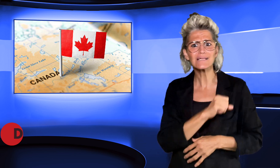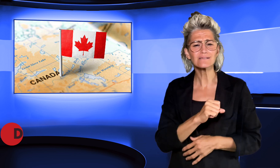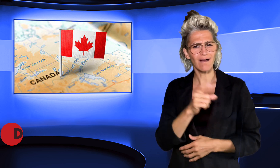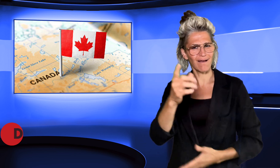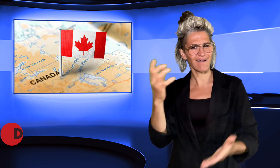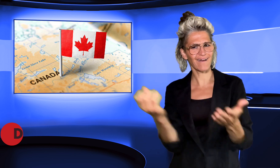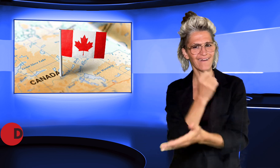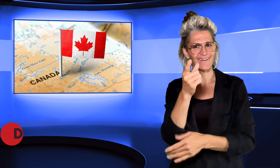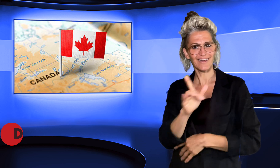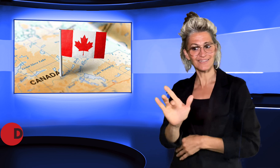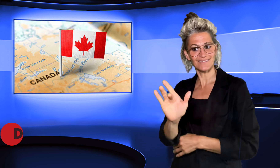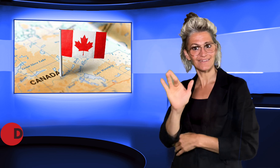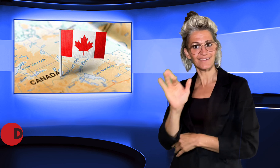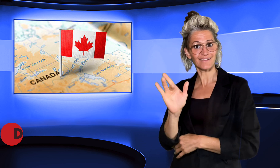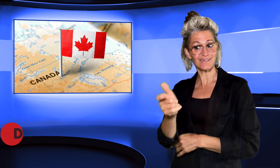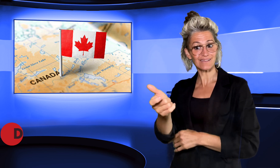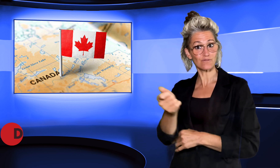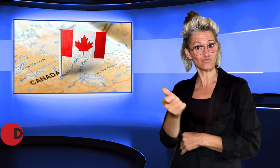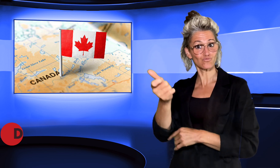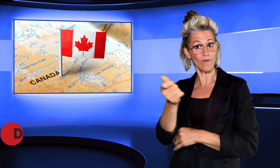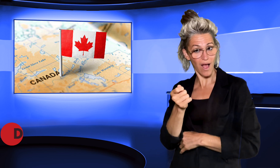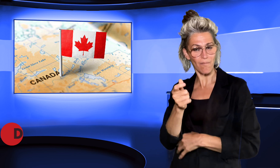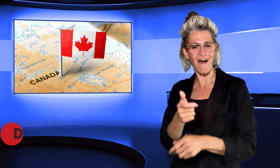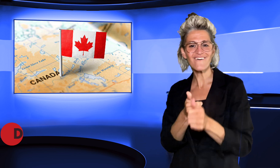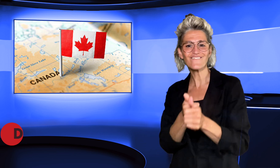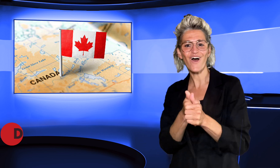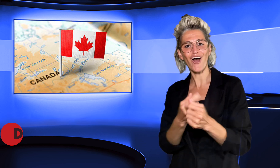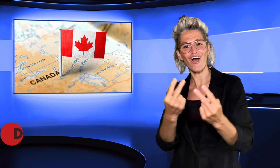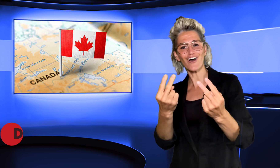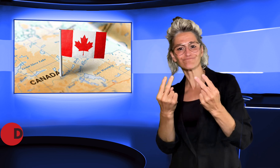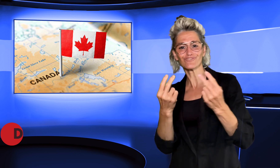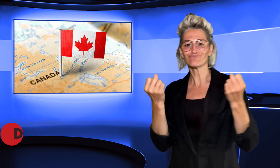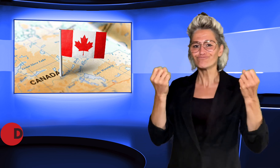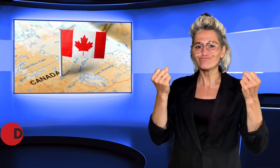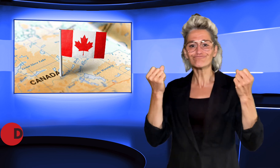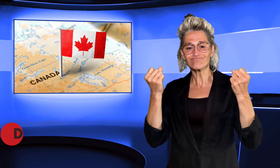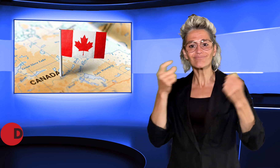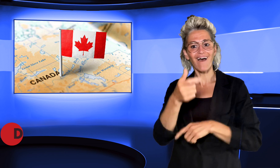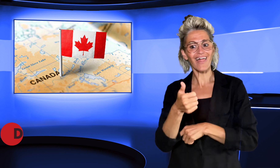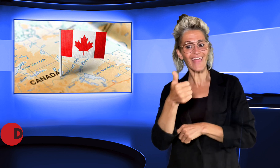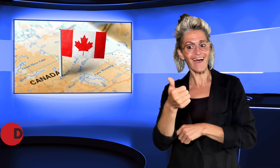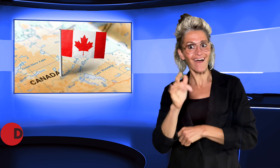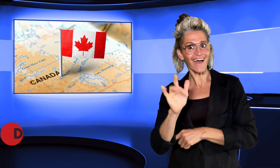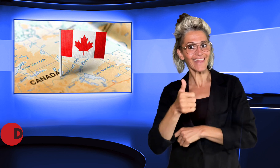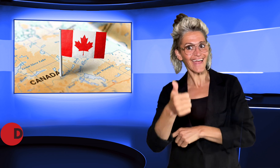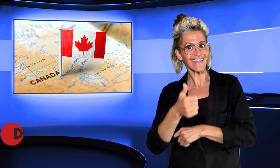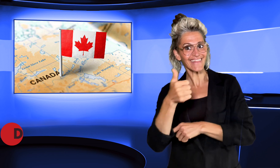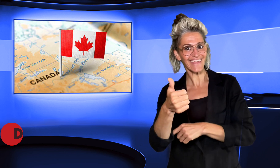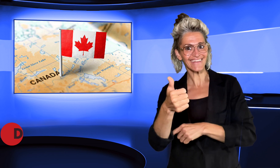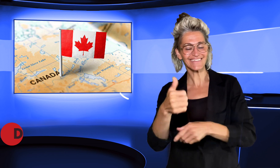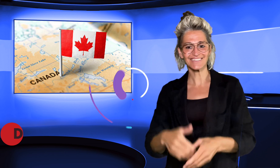DeafDots to get new video updates!